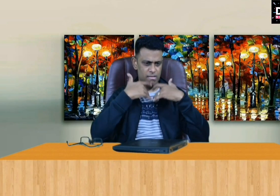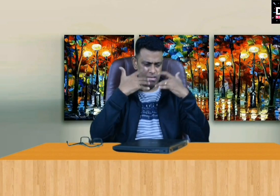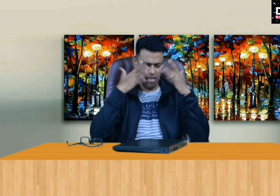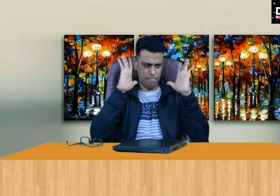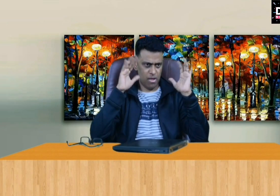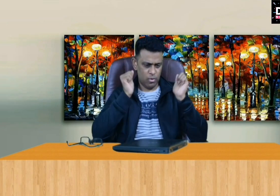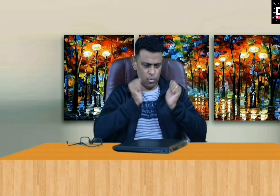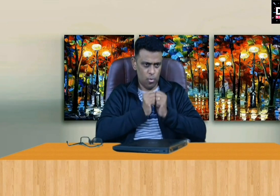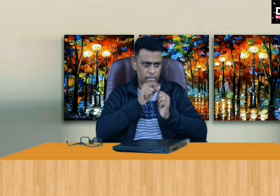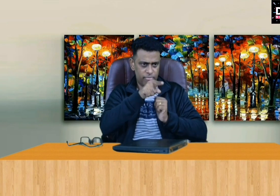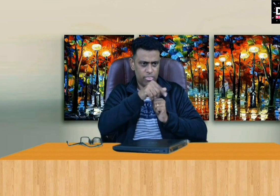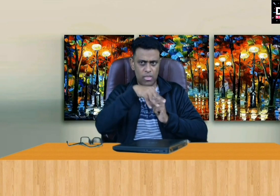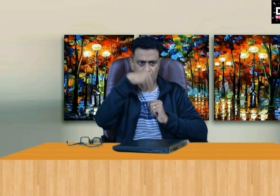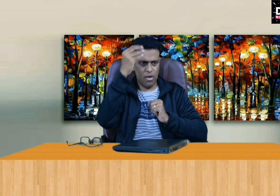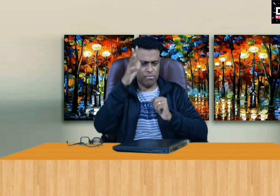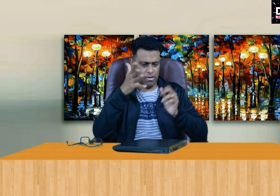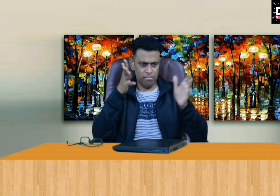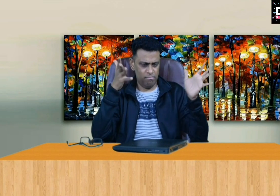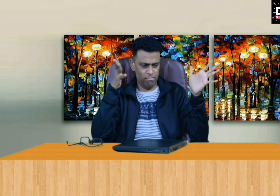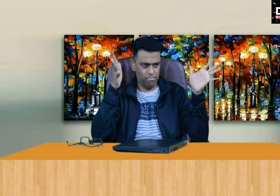I am not going anywhere with you